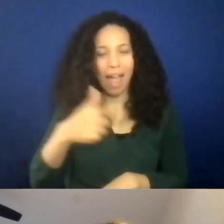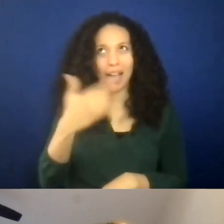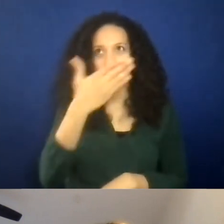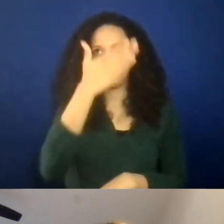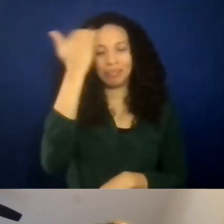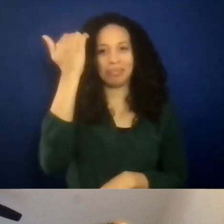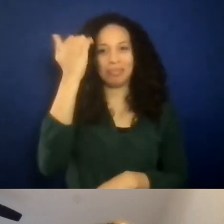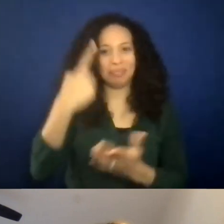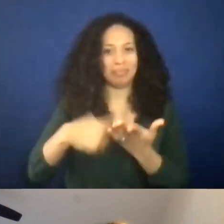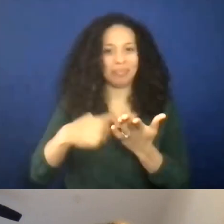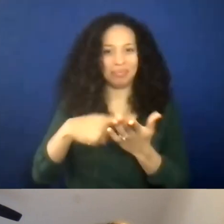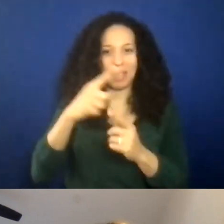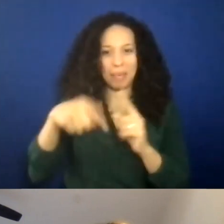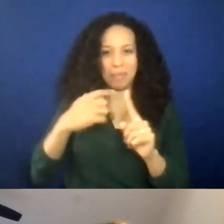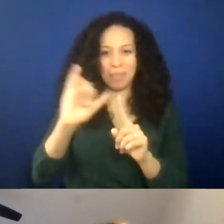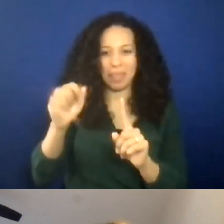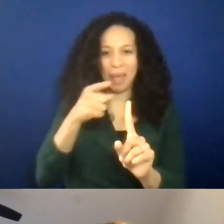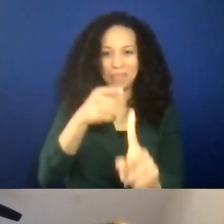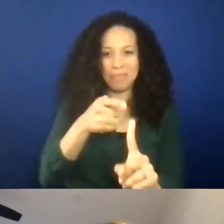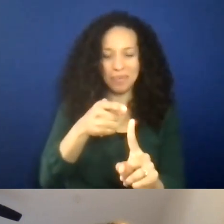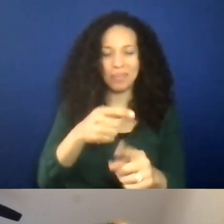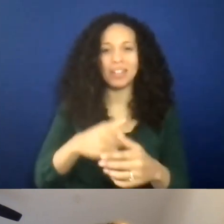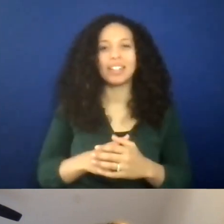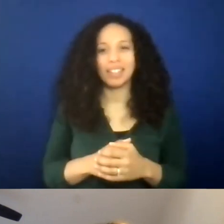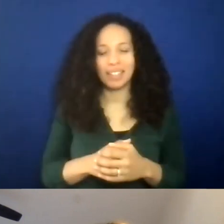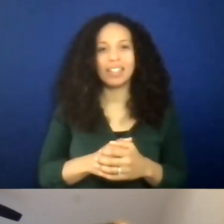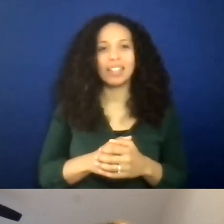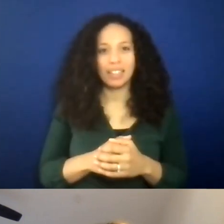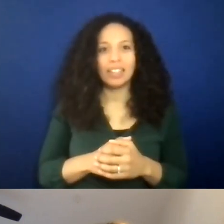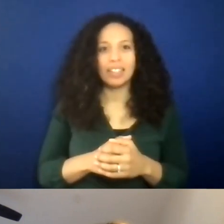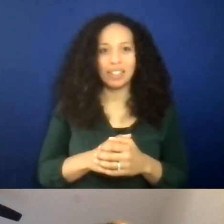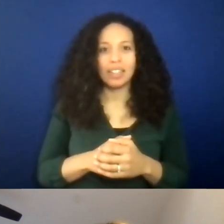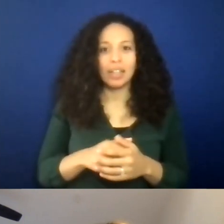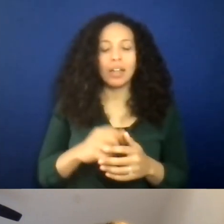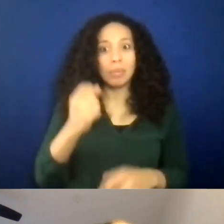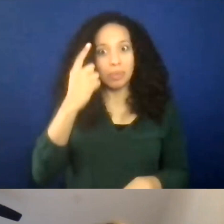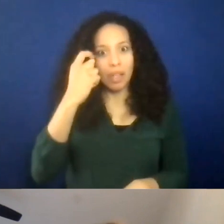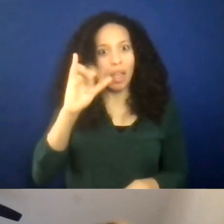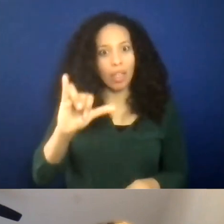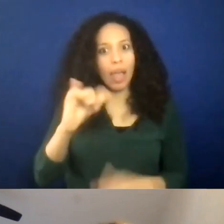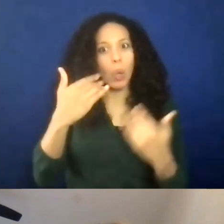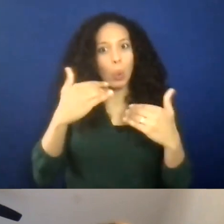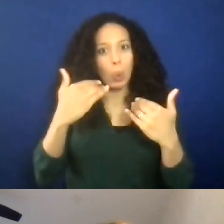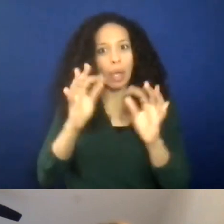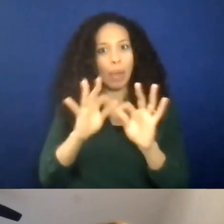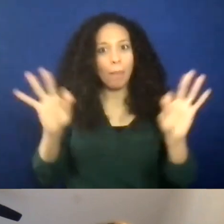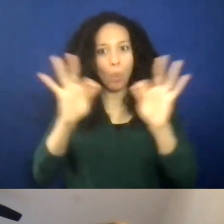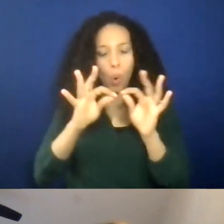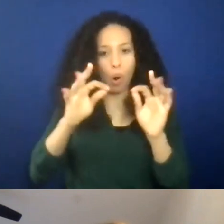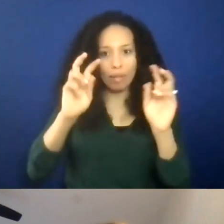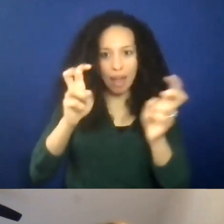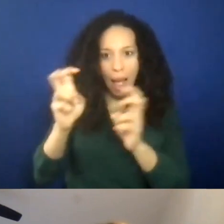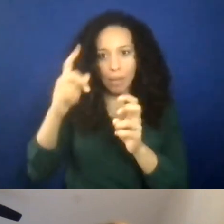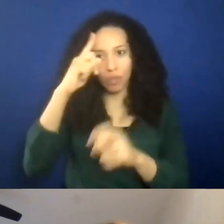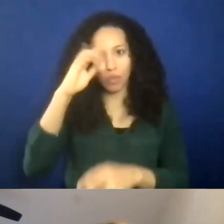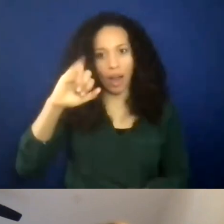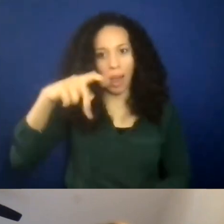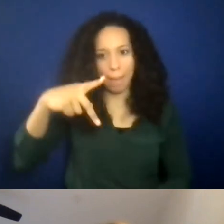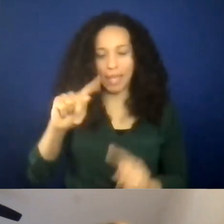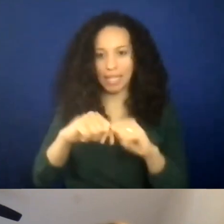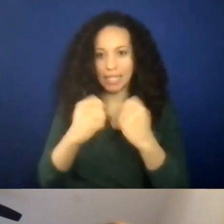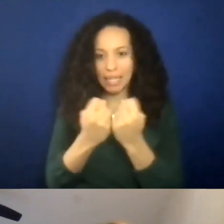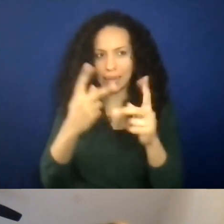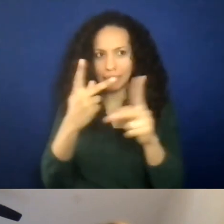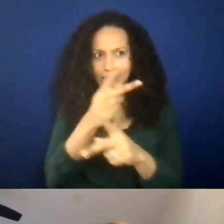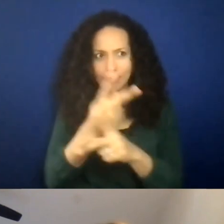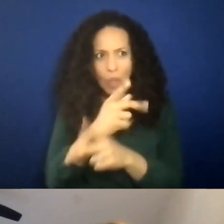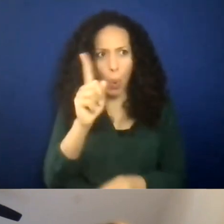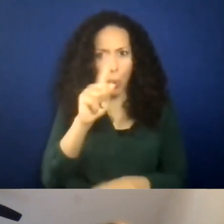but that will, of course, be a big topic of conversation for the IEP team and um, Tawny is